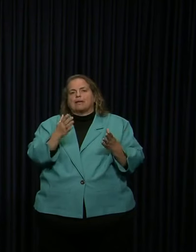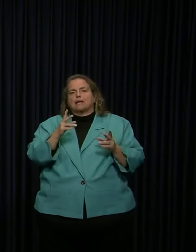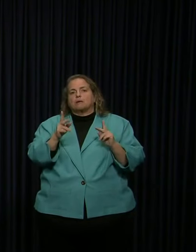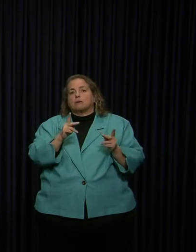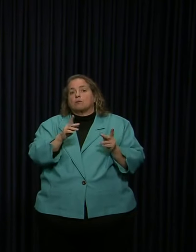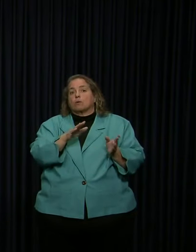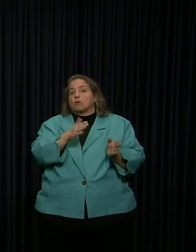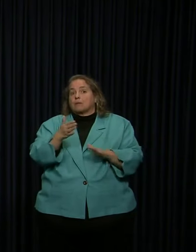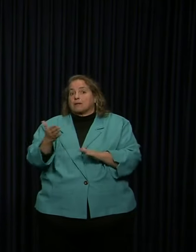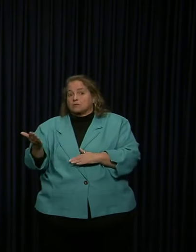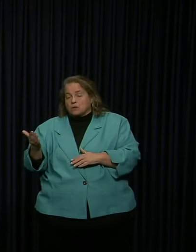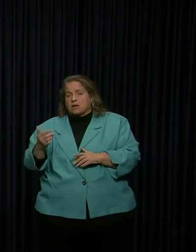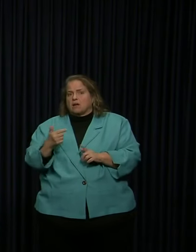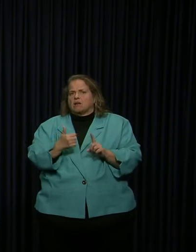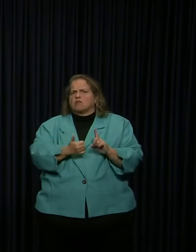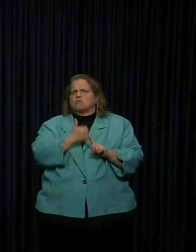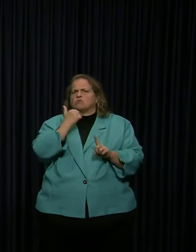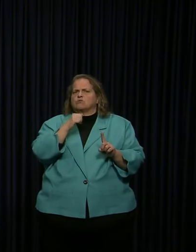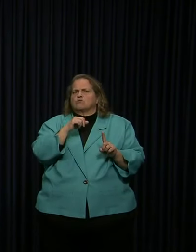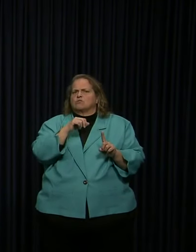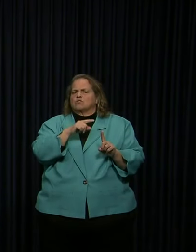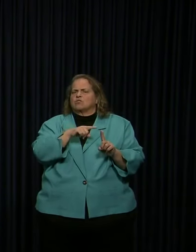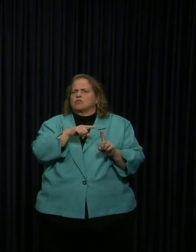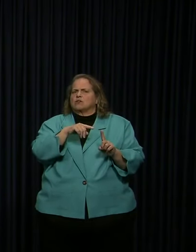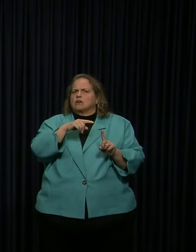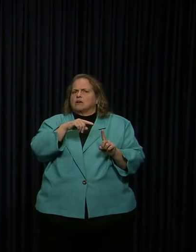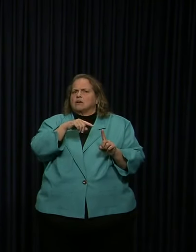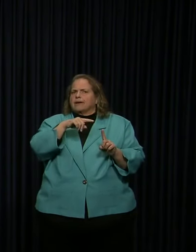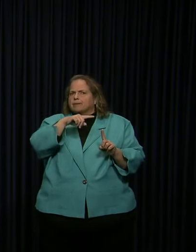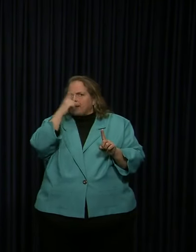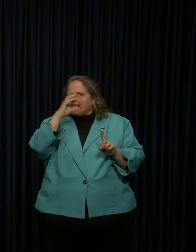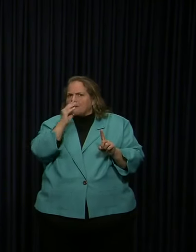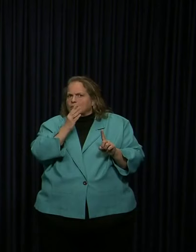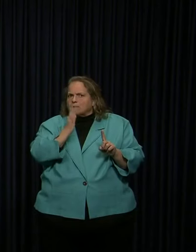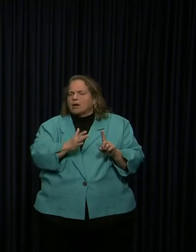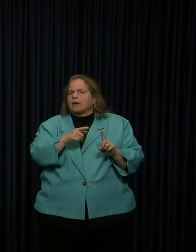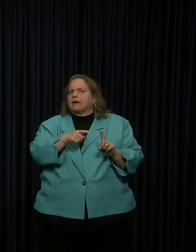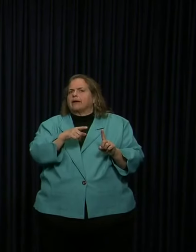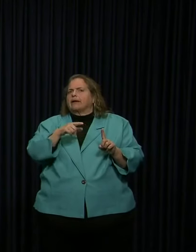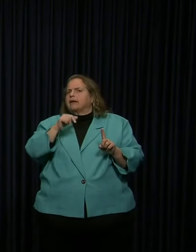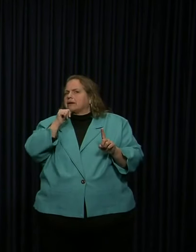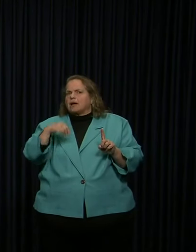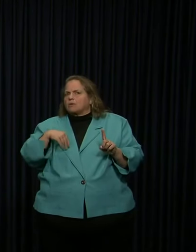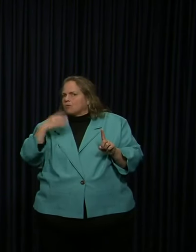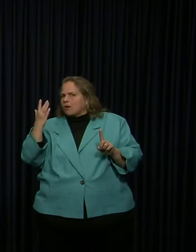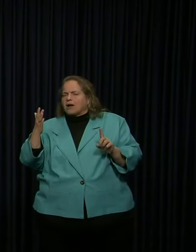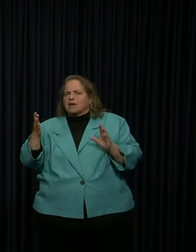NEED TO HAVE SOME MORE DIRECT